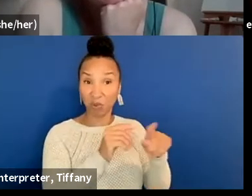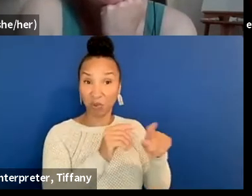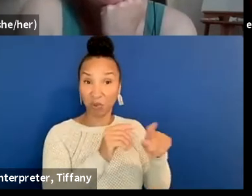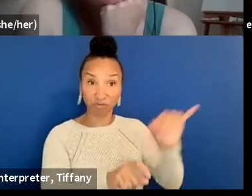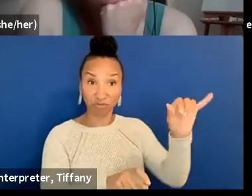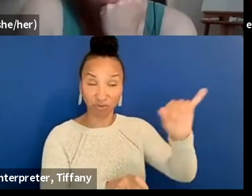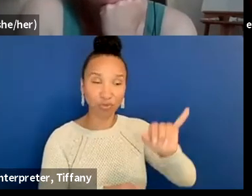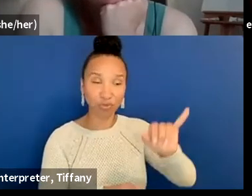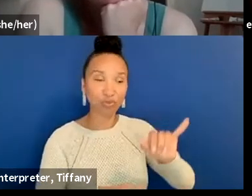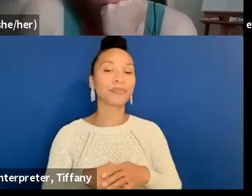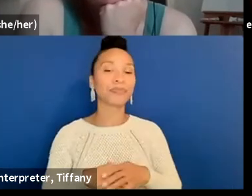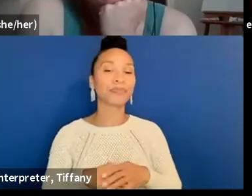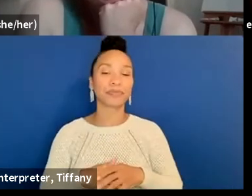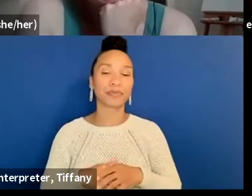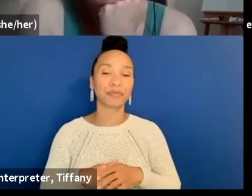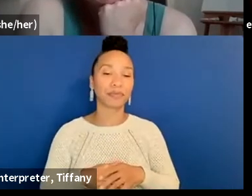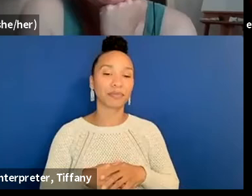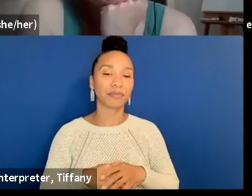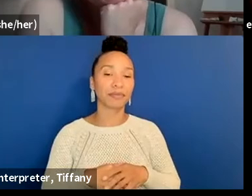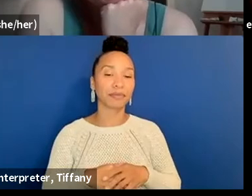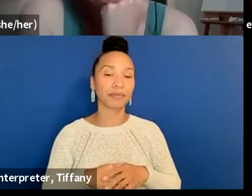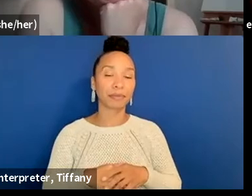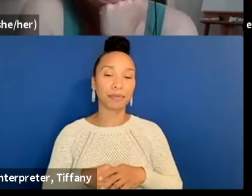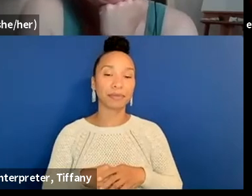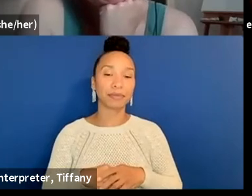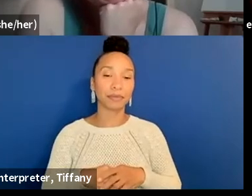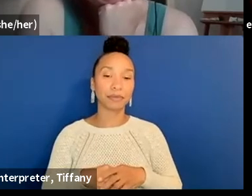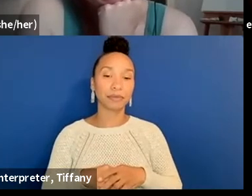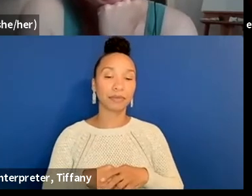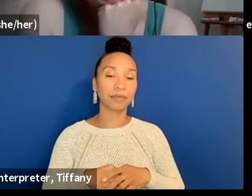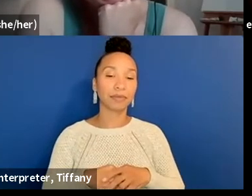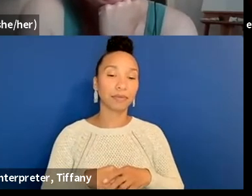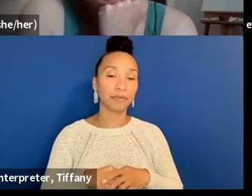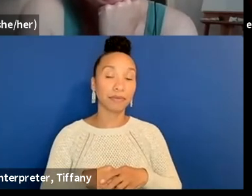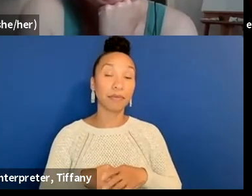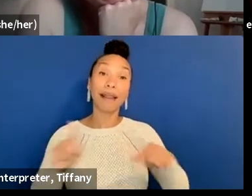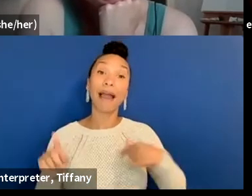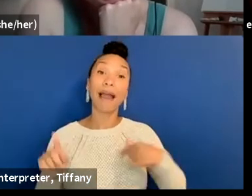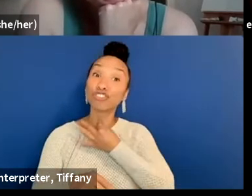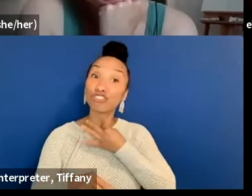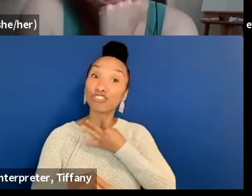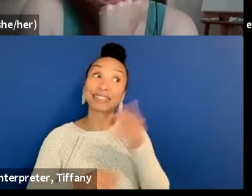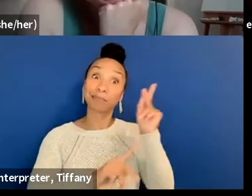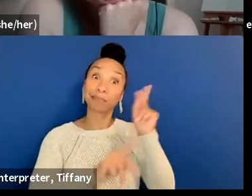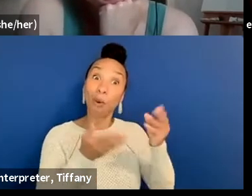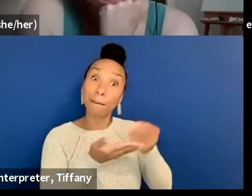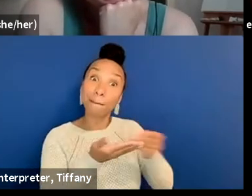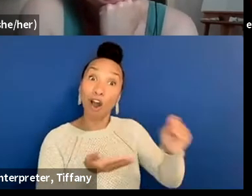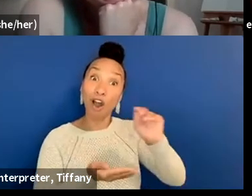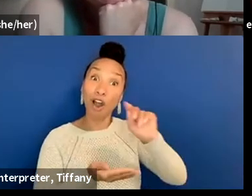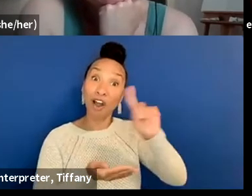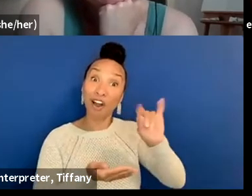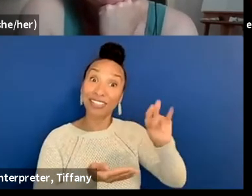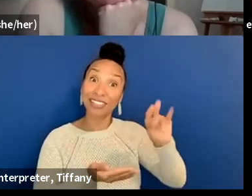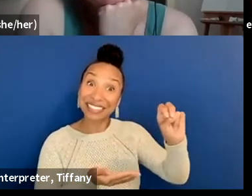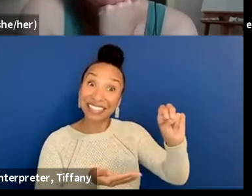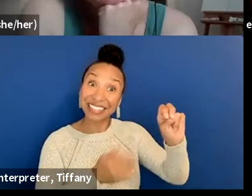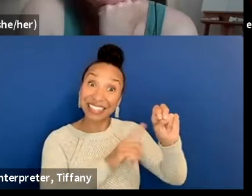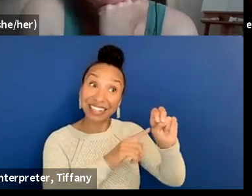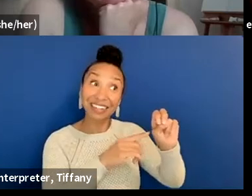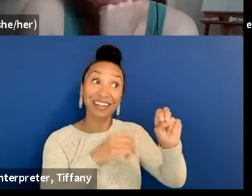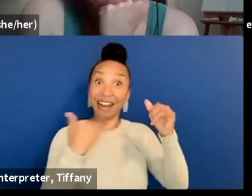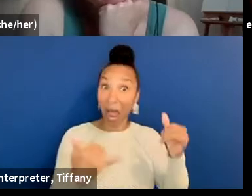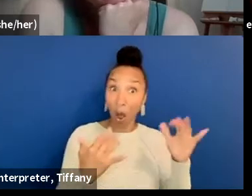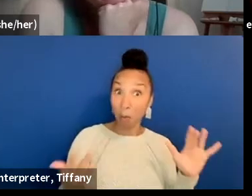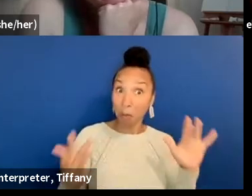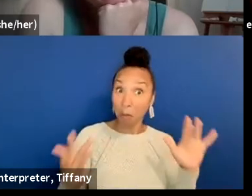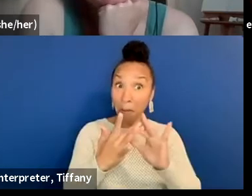Kirya Traber (she/her): But audience, first of all there's a there's a prompt in the chat if you have other words for the be in a CA be we would love to hear it please let us know what else we might.